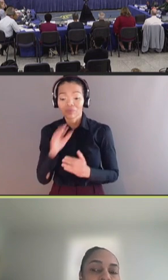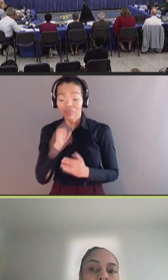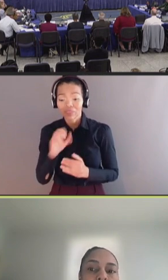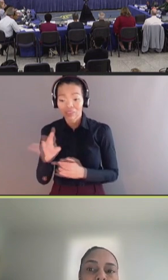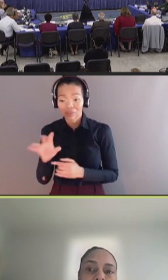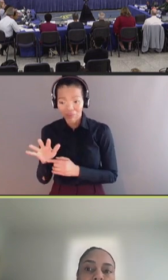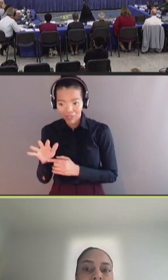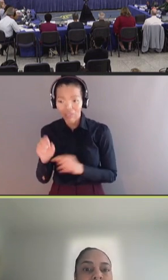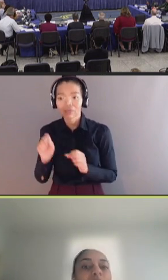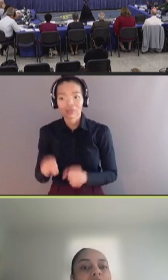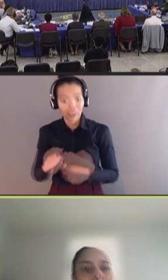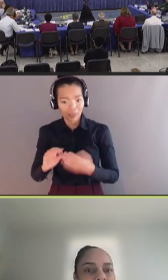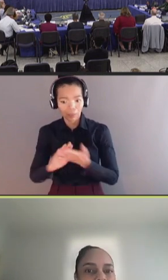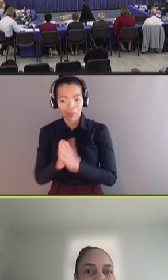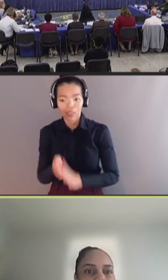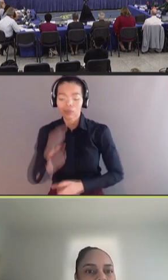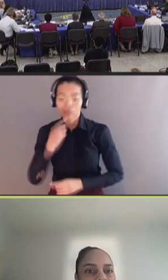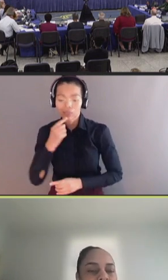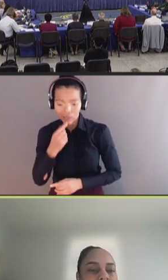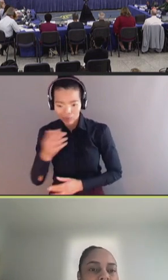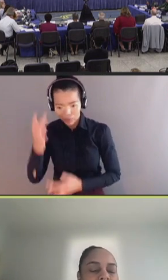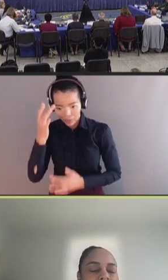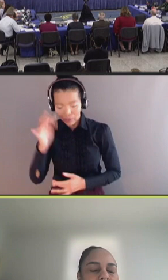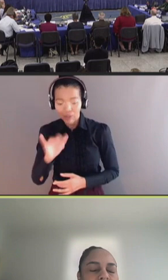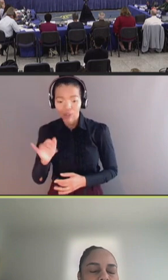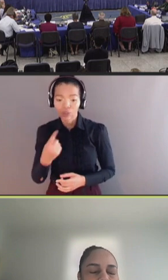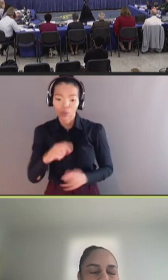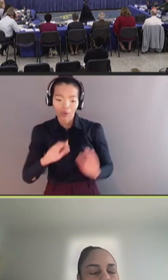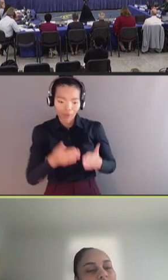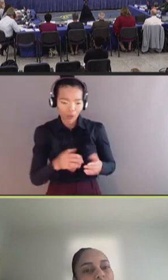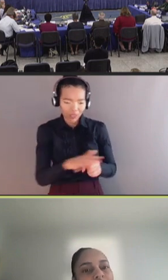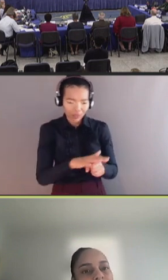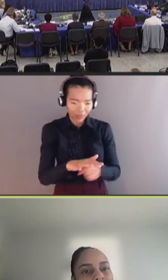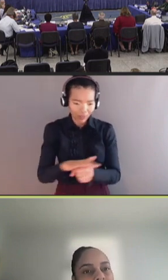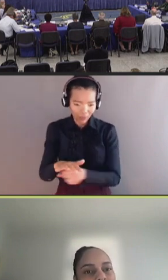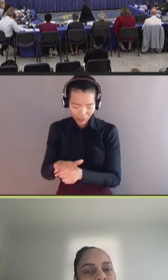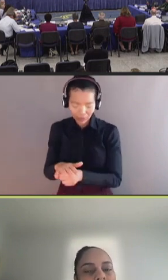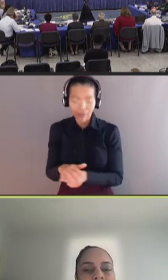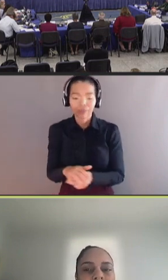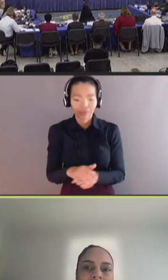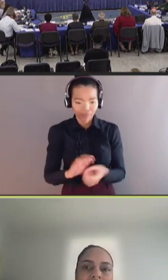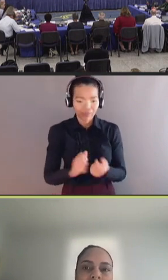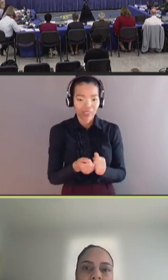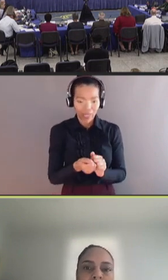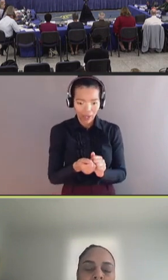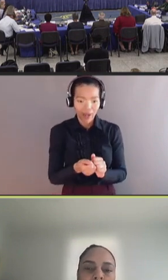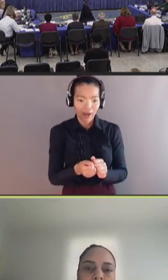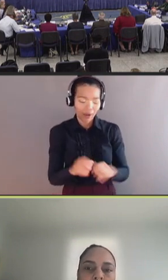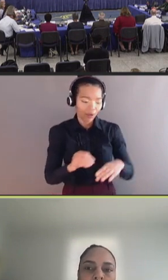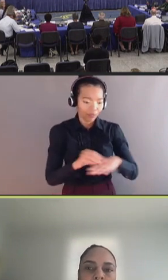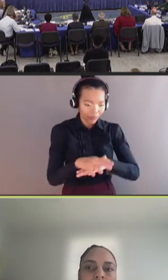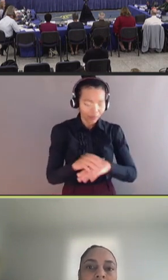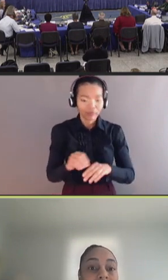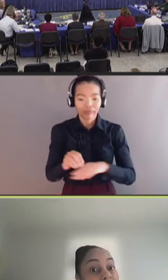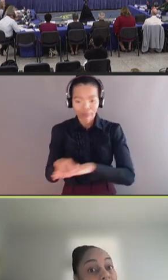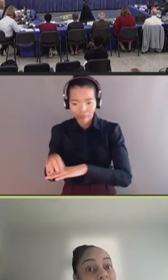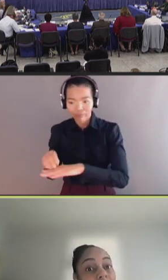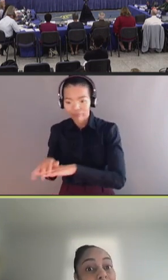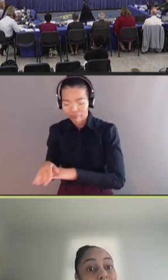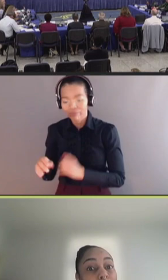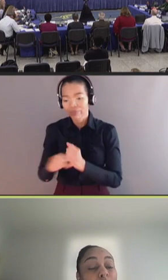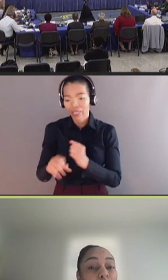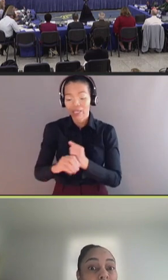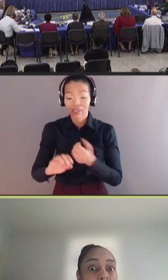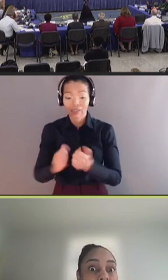We're also geo locating these -- the delivery of these ads by identifying people who are in